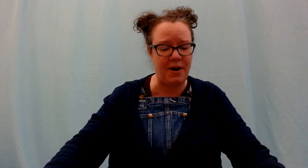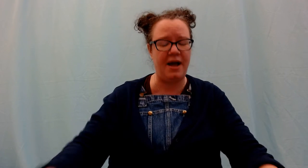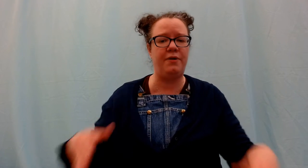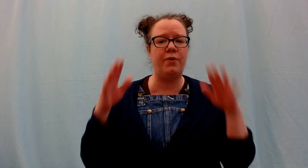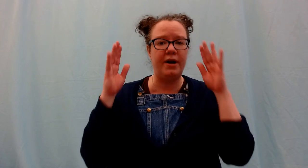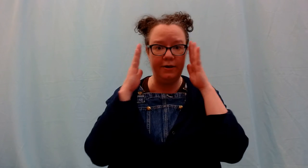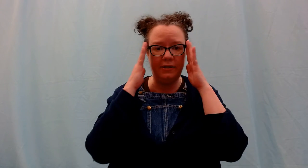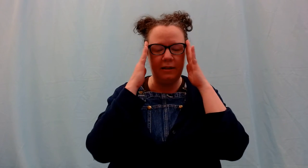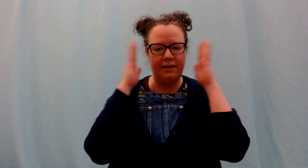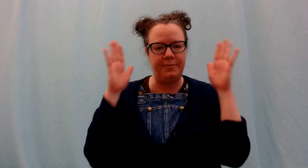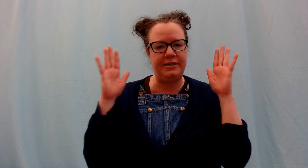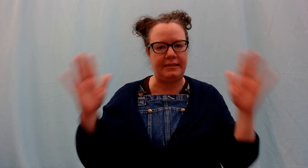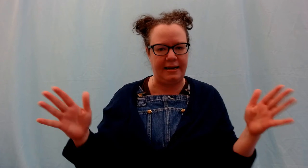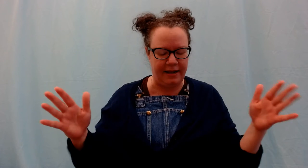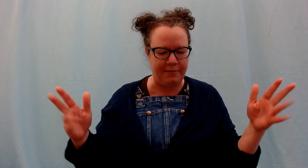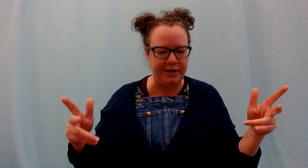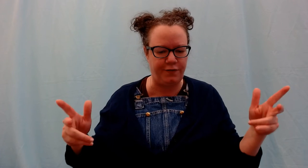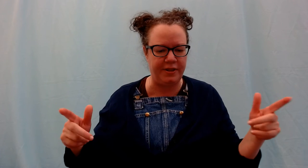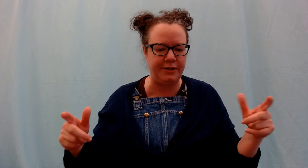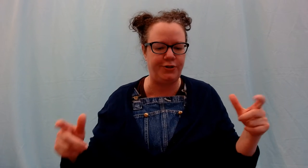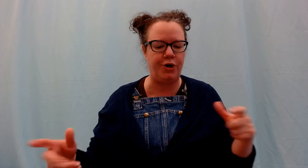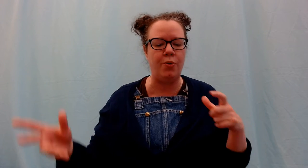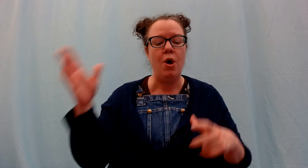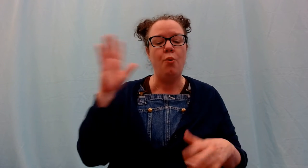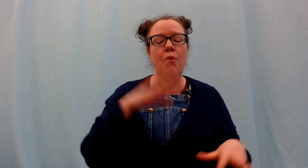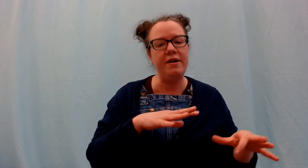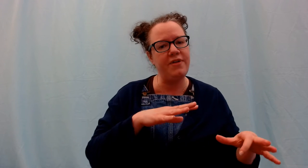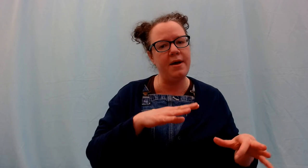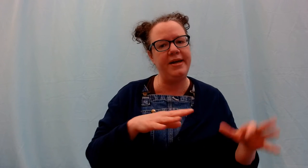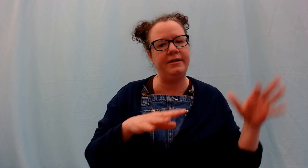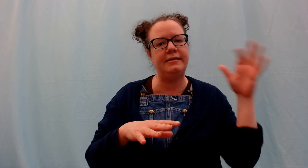one we're gonna use a little bit of sign language for these two. One of them is a